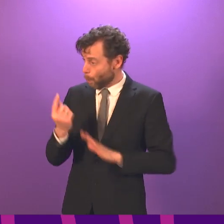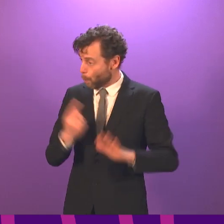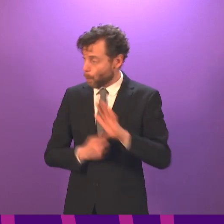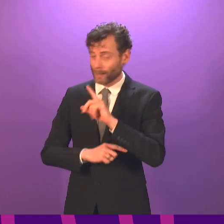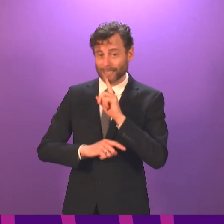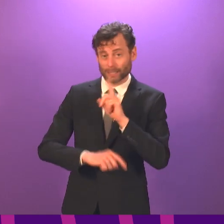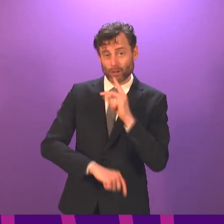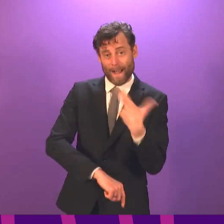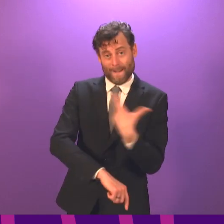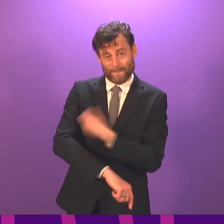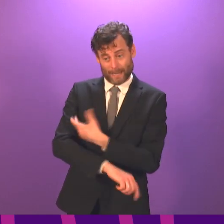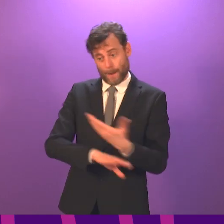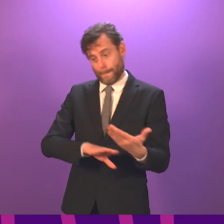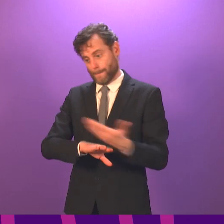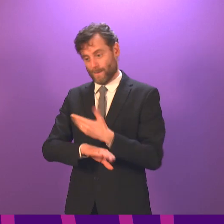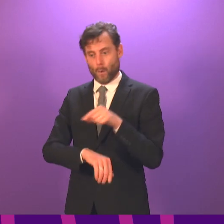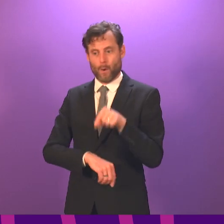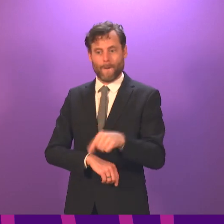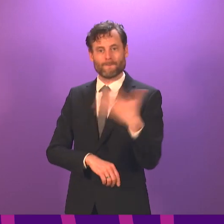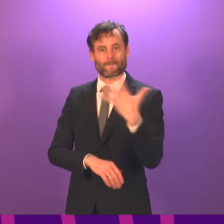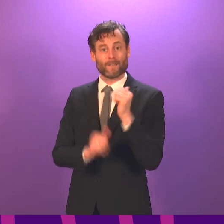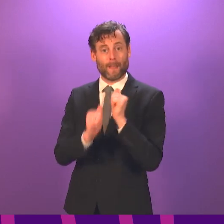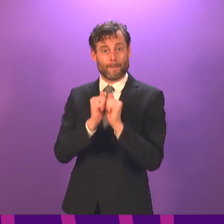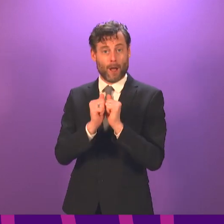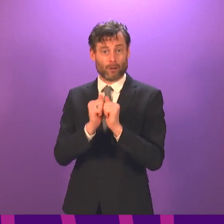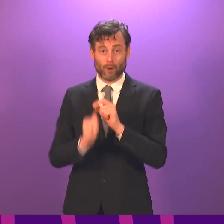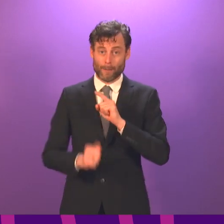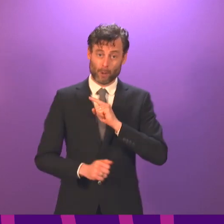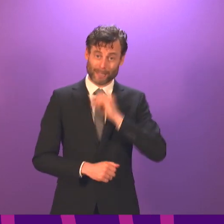March, given the data from the experts at Public Health Scotland?